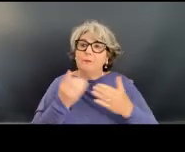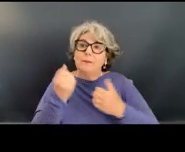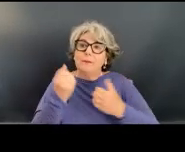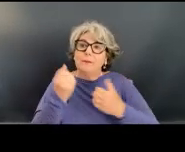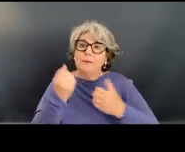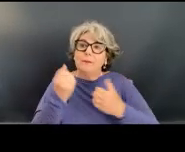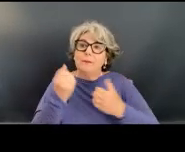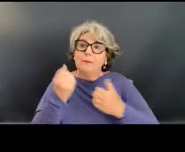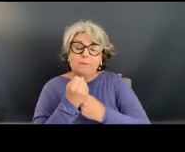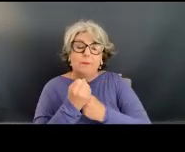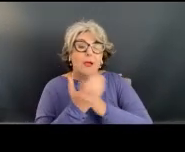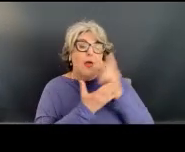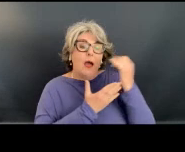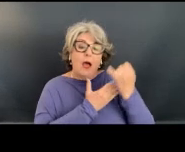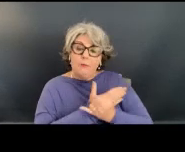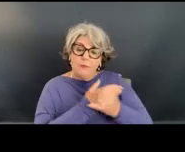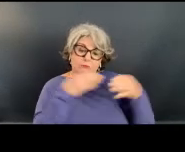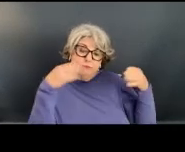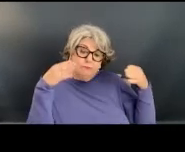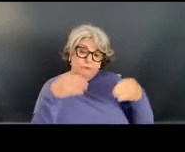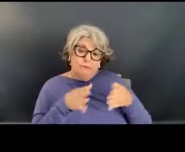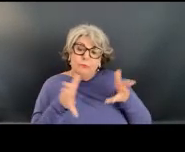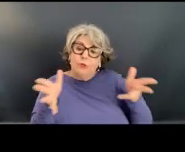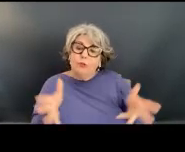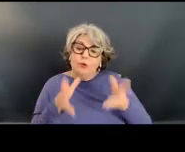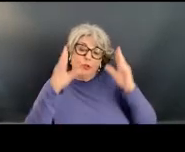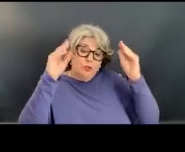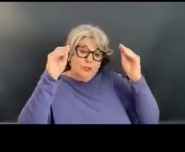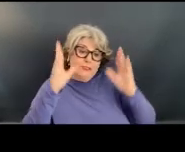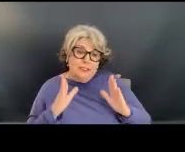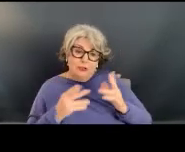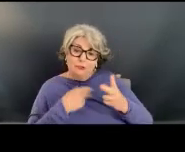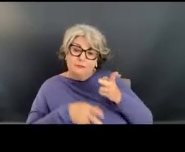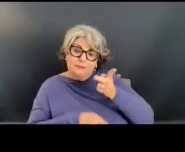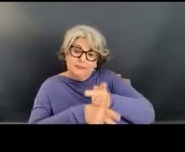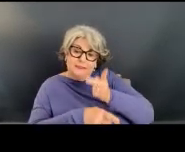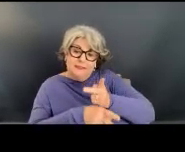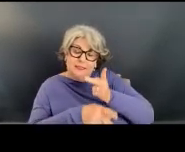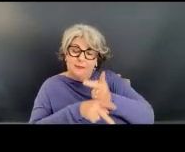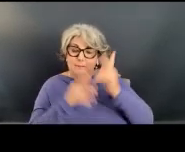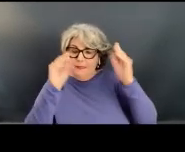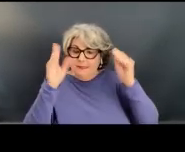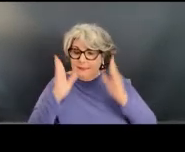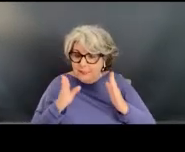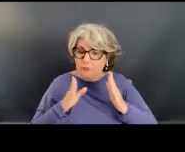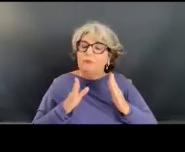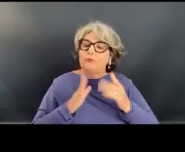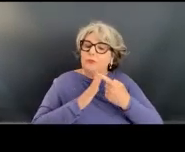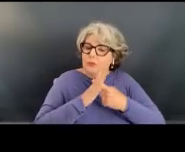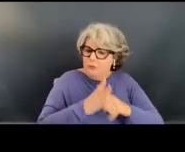So our project centers on encouraging teacher retention in the early years of the profession, which is of